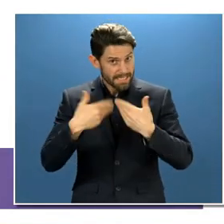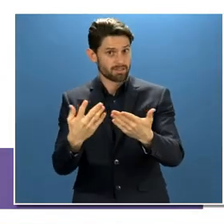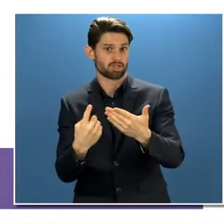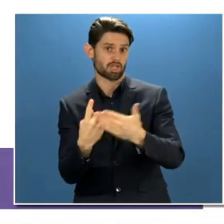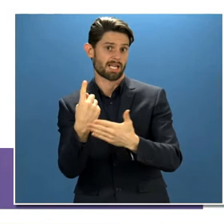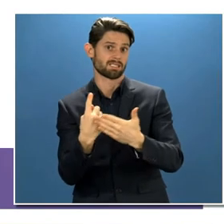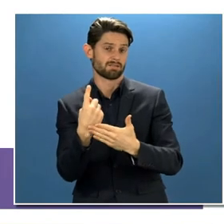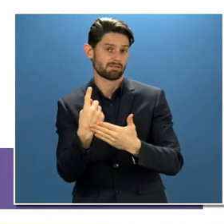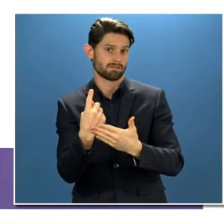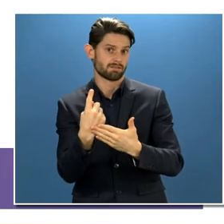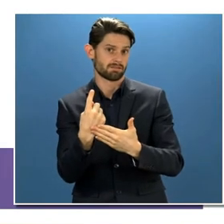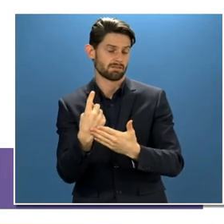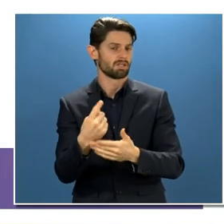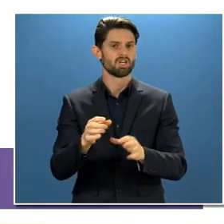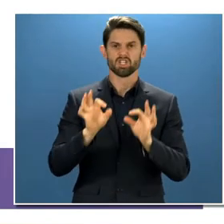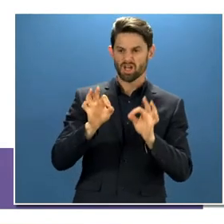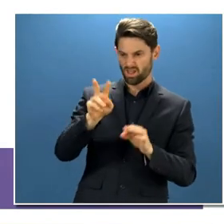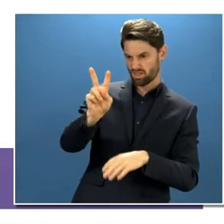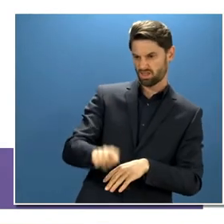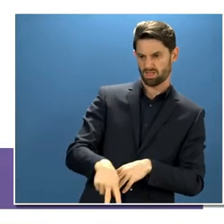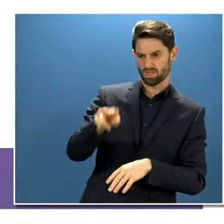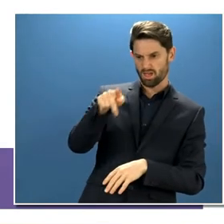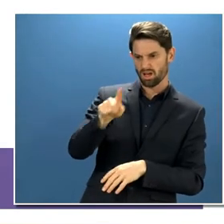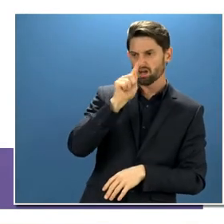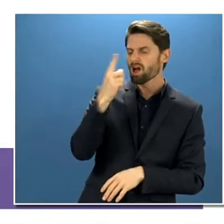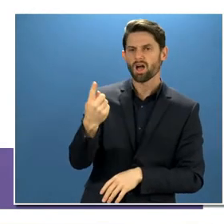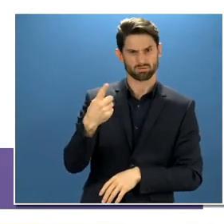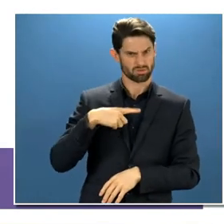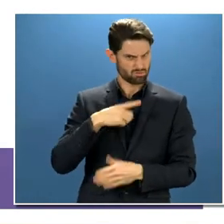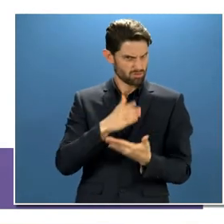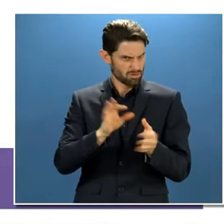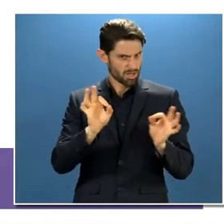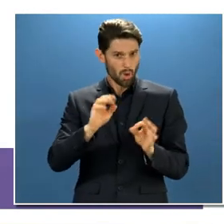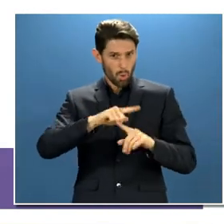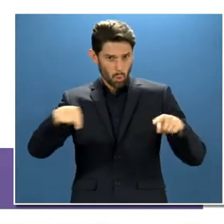Don't treat us like we can't do anything when we can. We'll give it more 100 per cent.